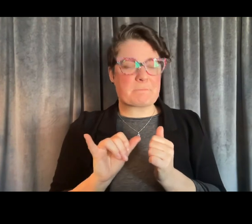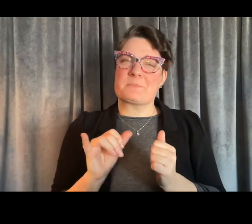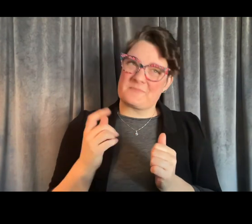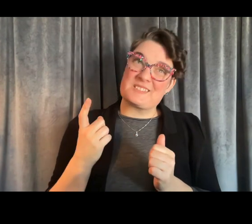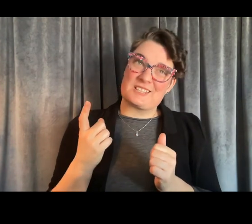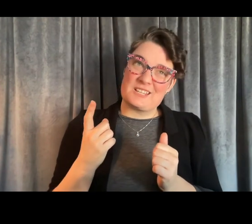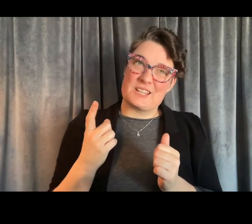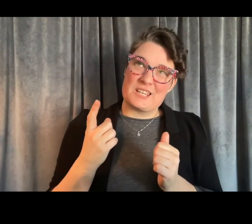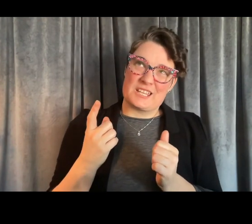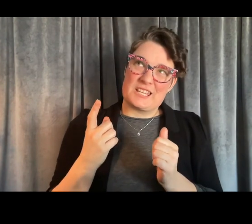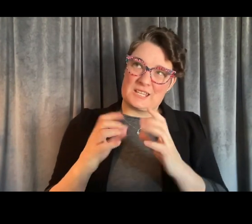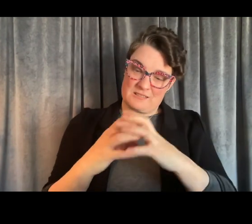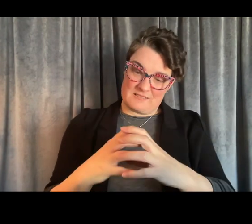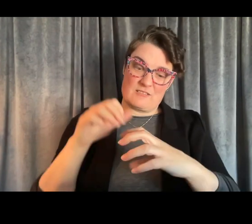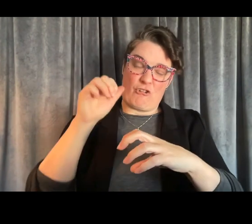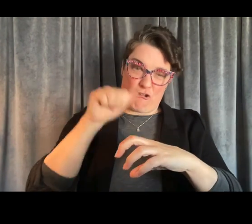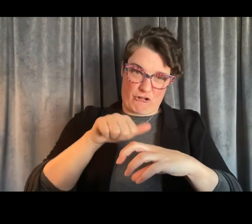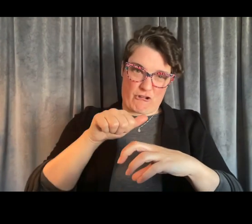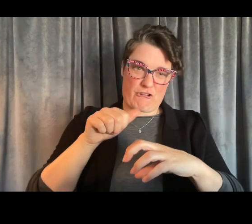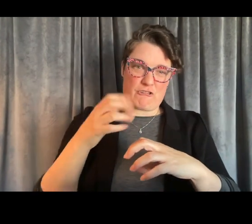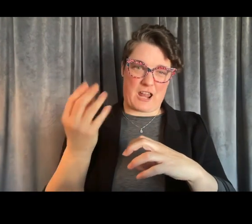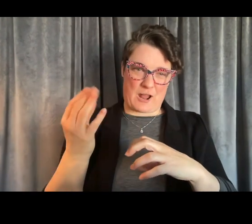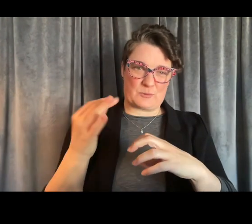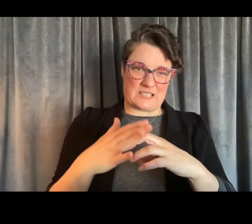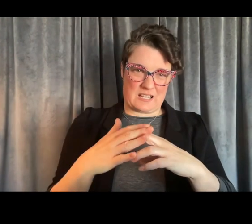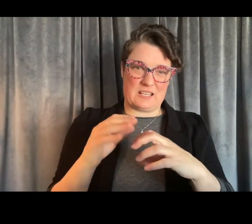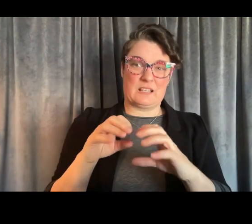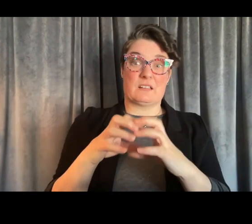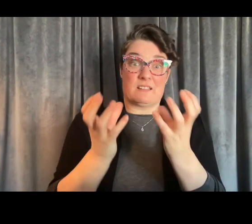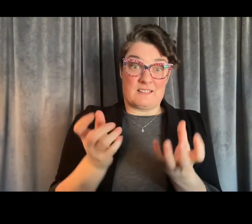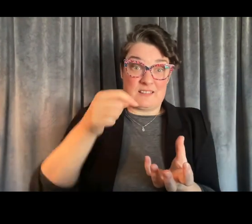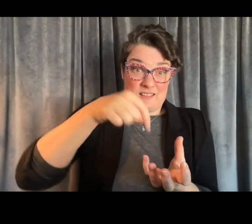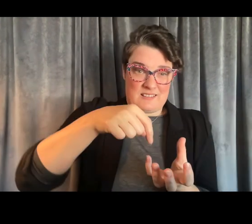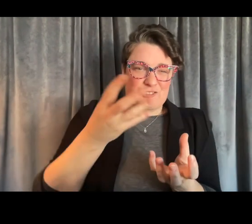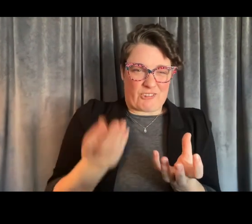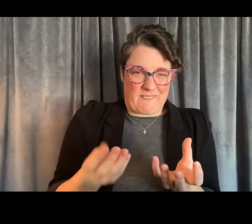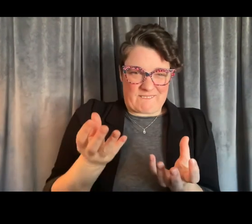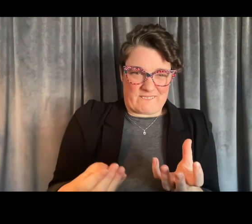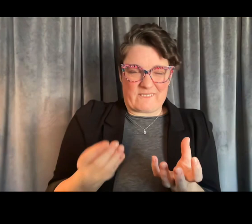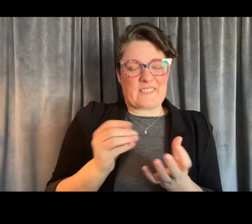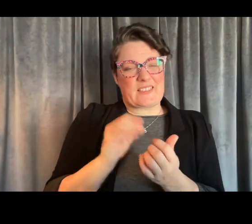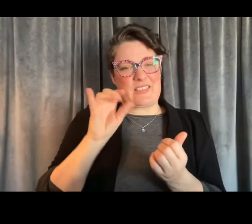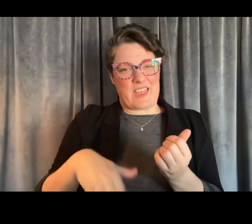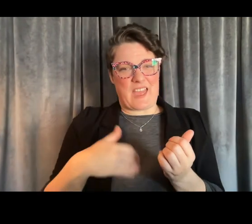like a hard outside and a soft inside and that has a metaphorical relationship to